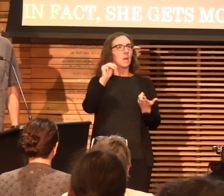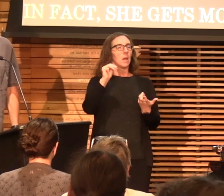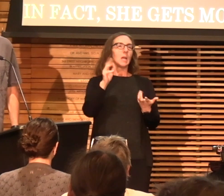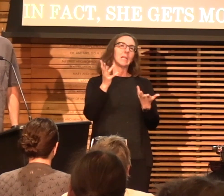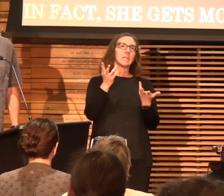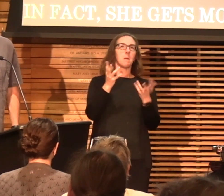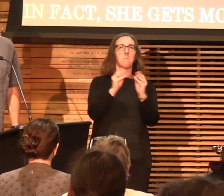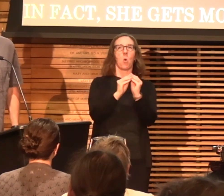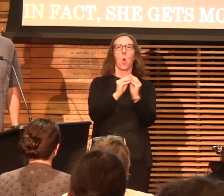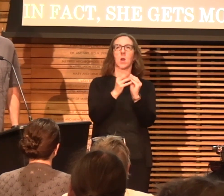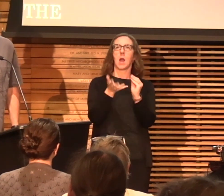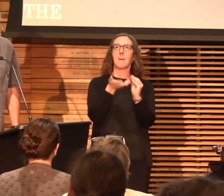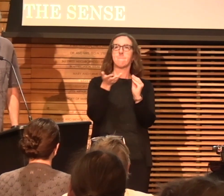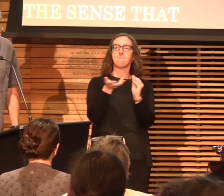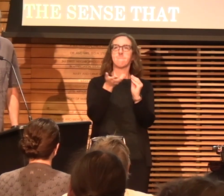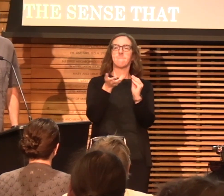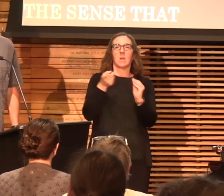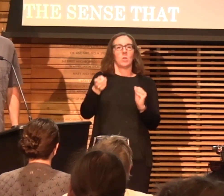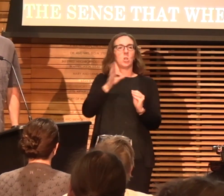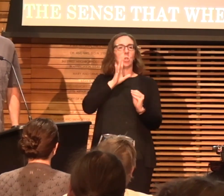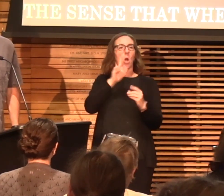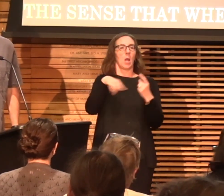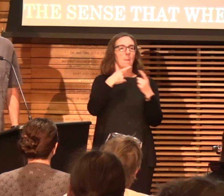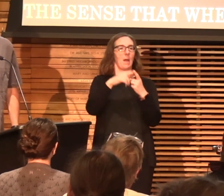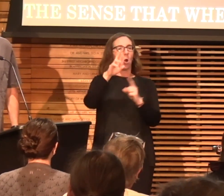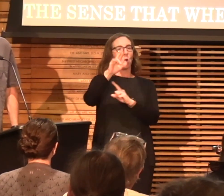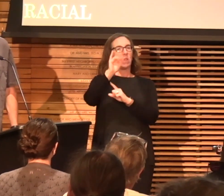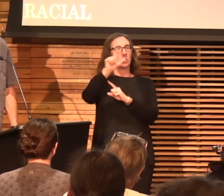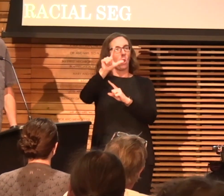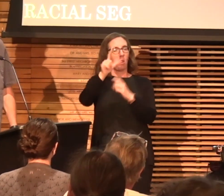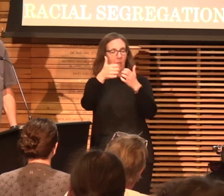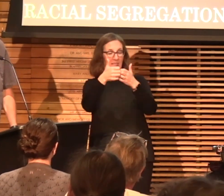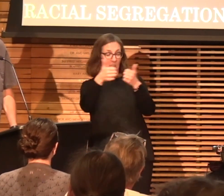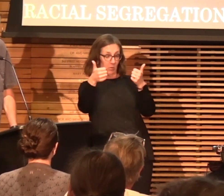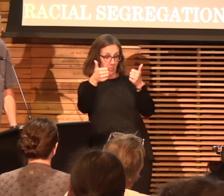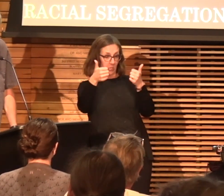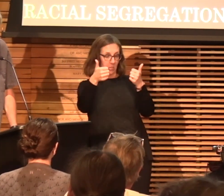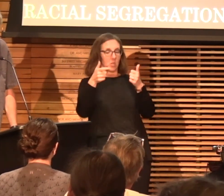You get the sense that when she's talking about racial segregation, she's more irate.